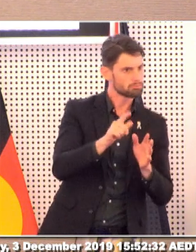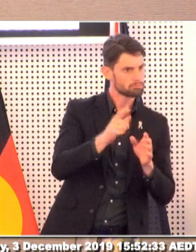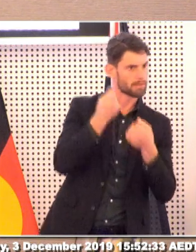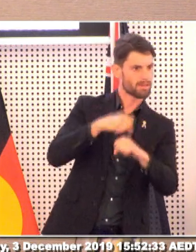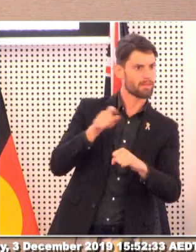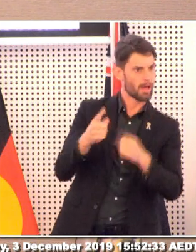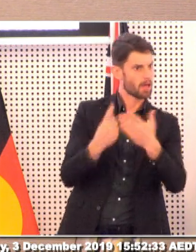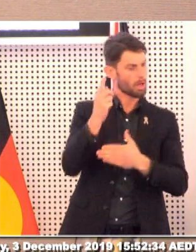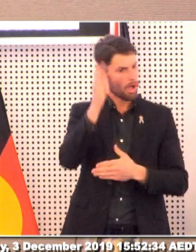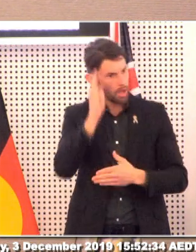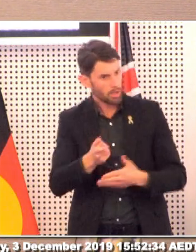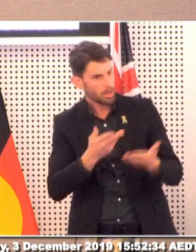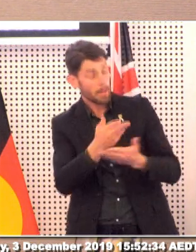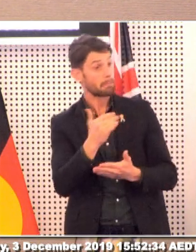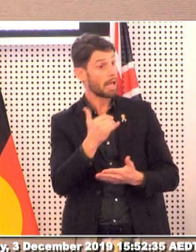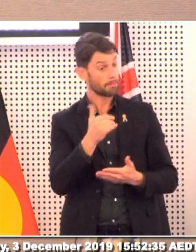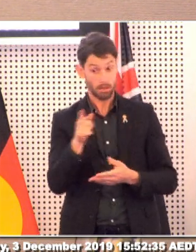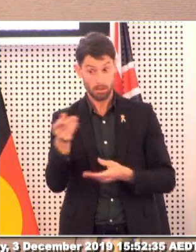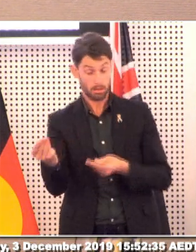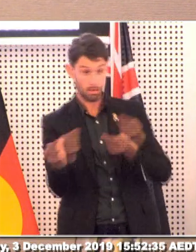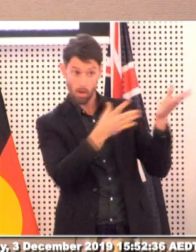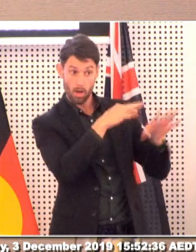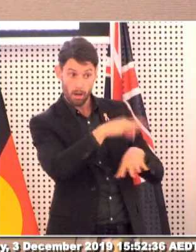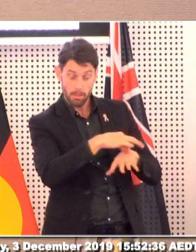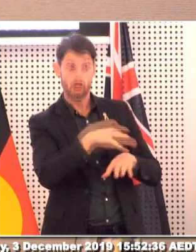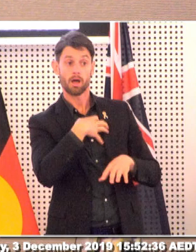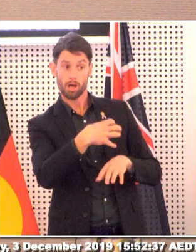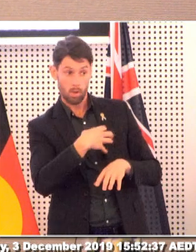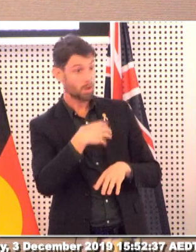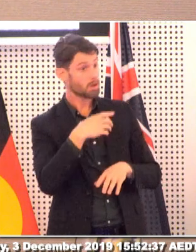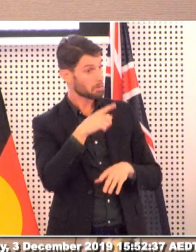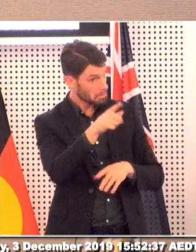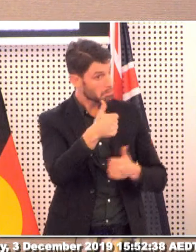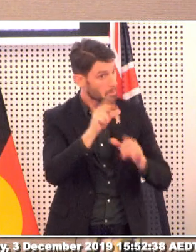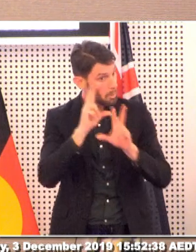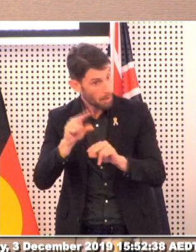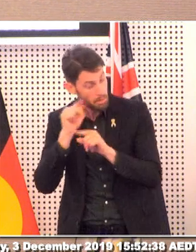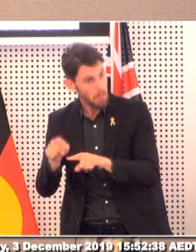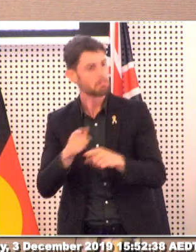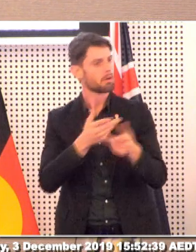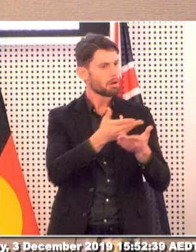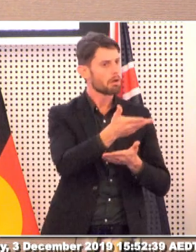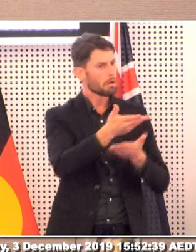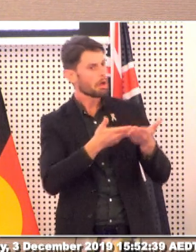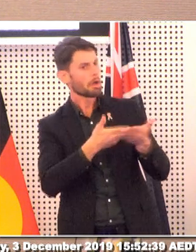has been taken to hospital. You’ll form a view that the resident is being cared for, and you may not report that.